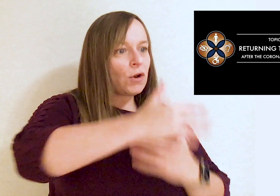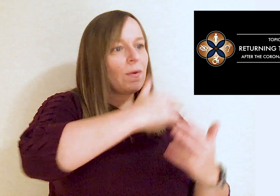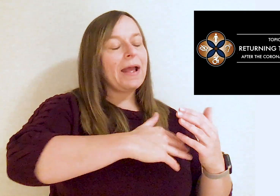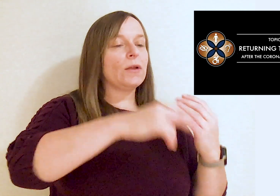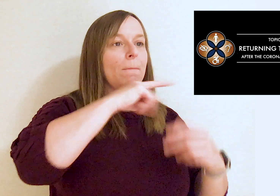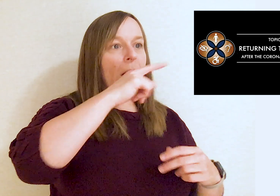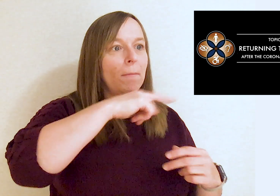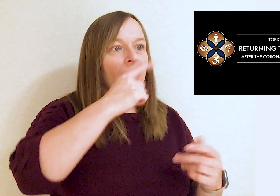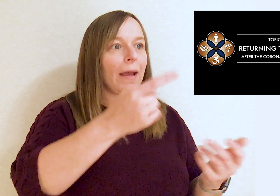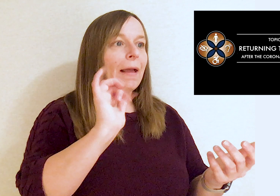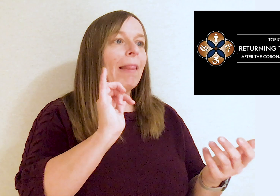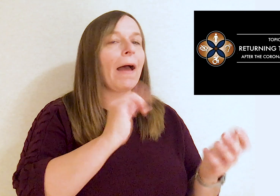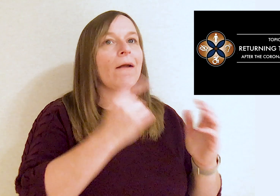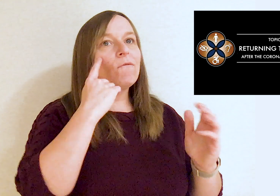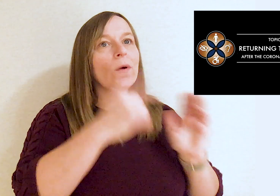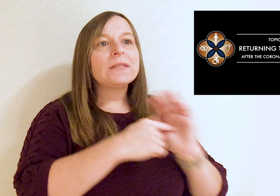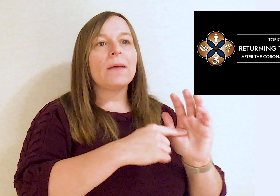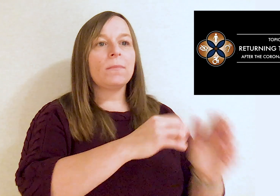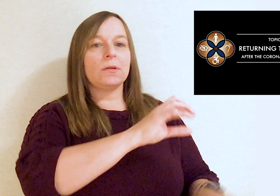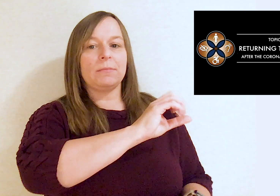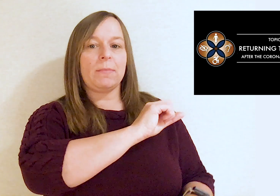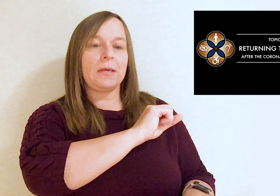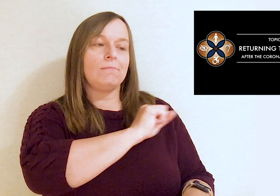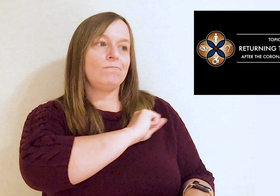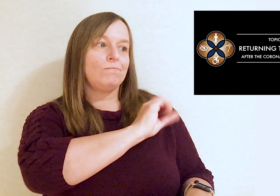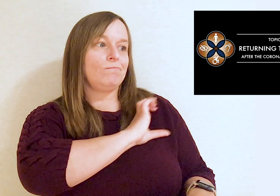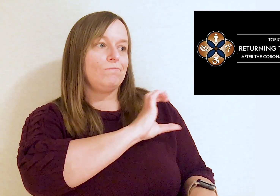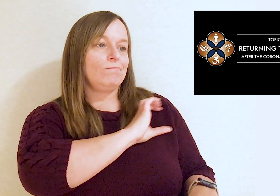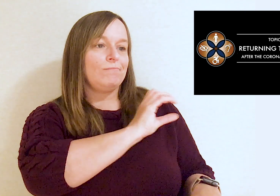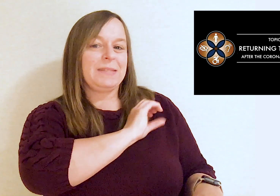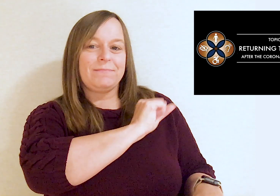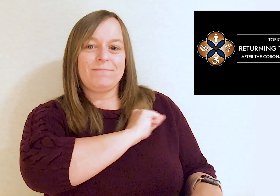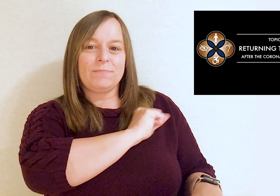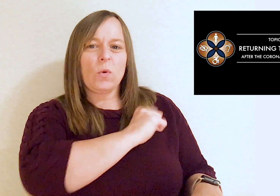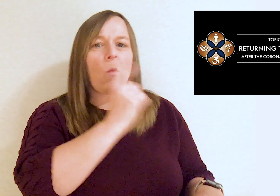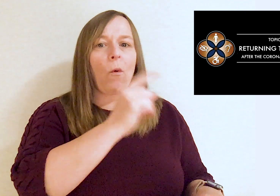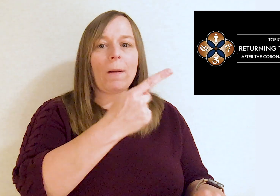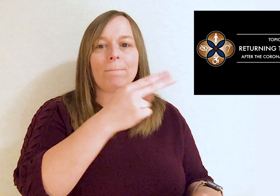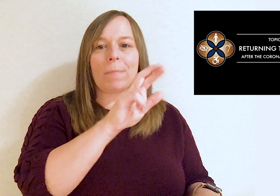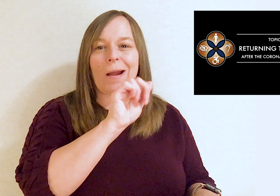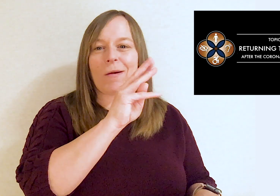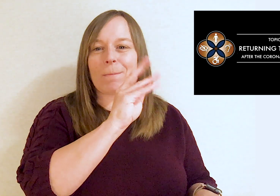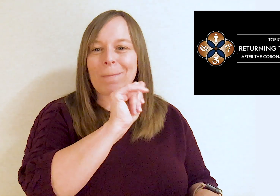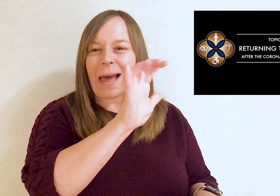with the public like a safety patrol officer, or a paramedic, or something like that,